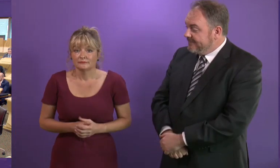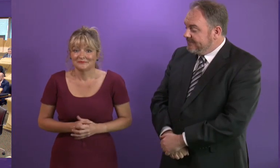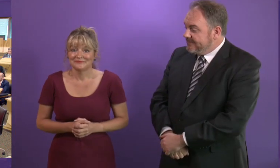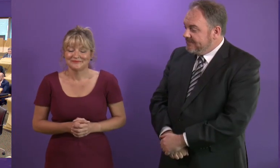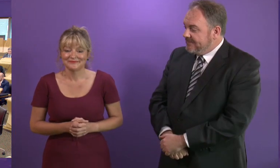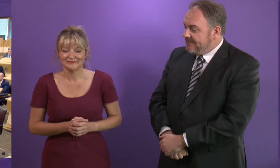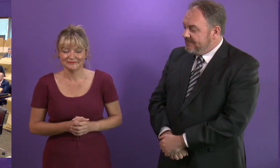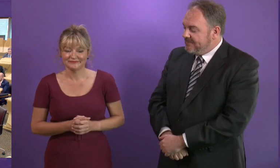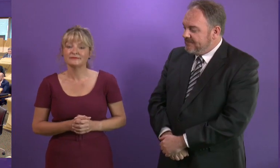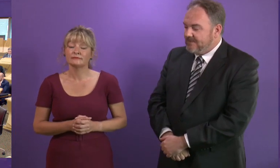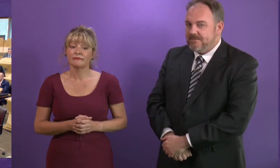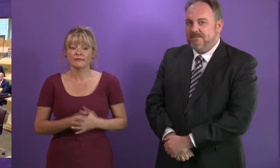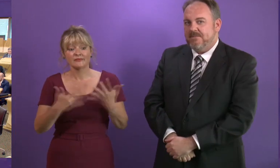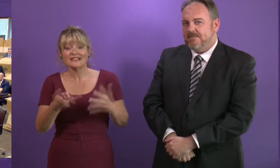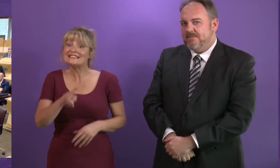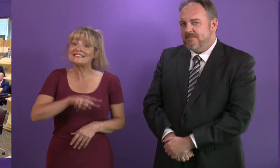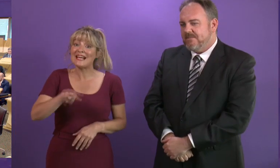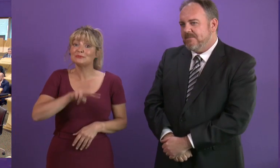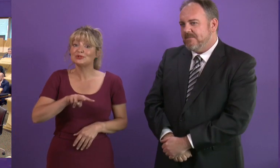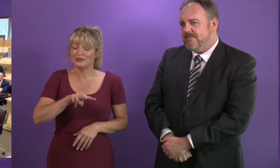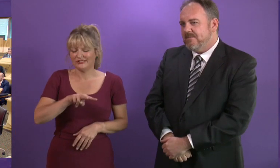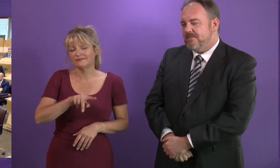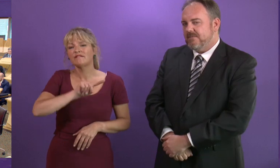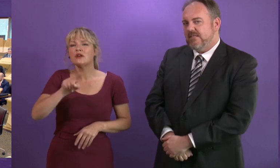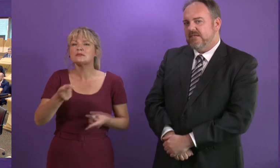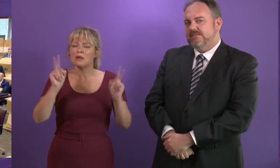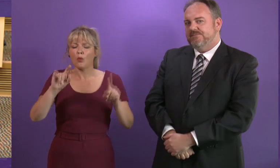The Deputy First Minister will make a statement on the subject this afternoon. I will not